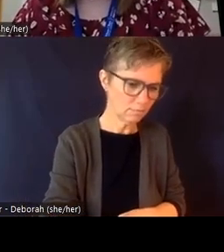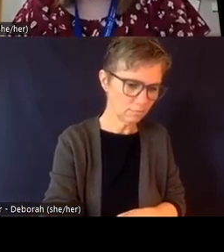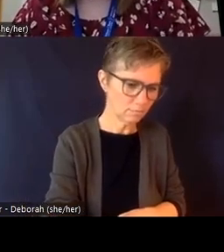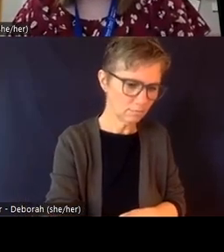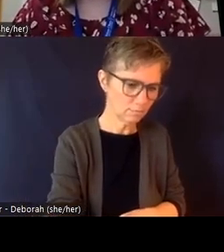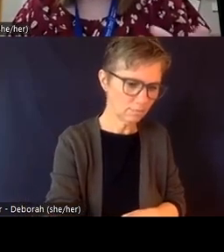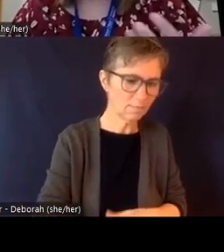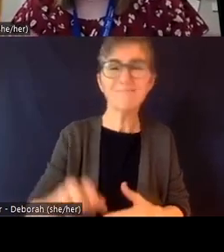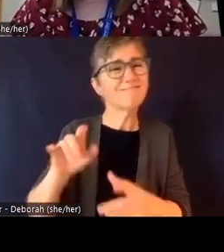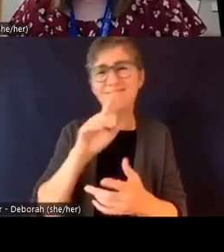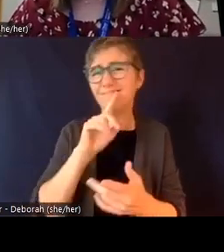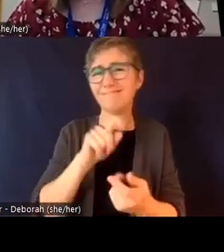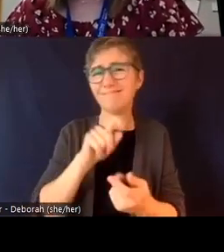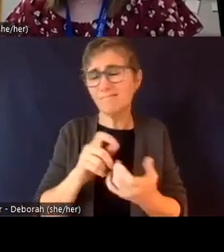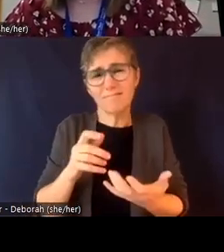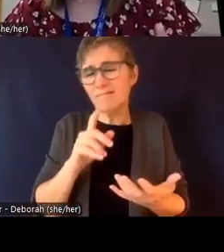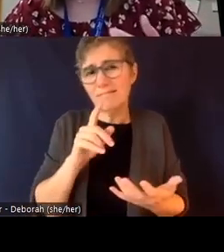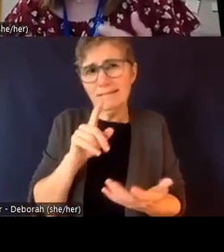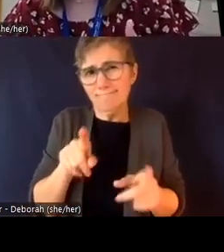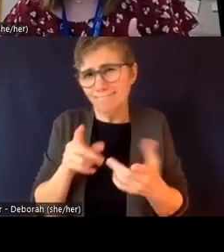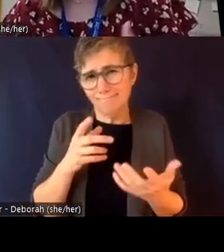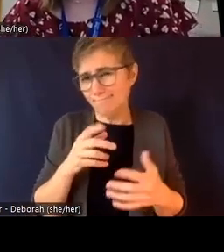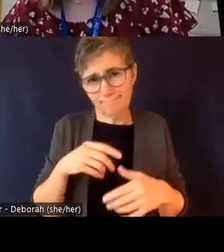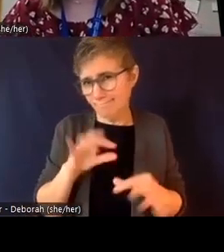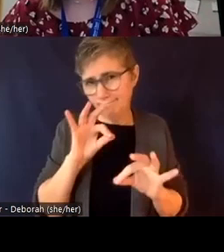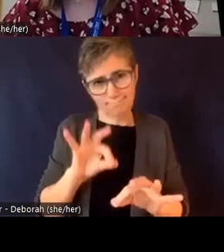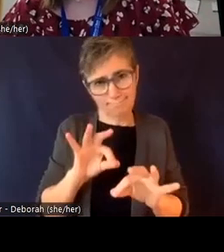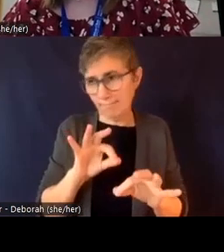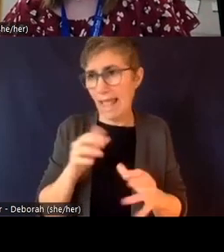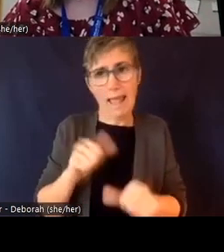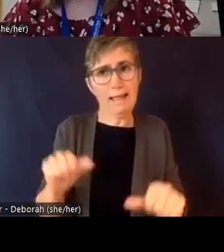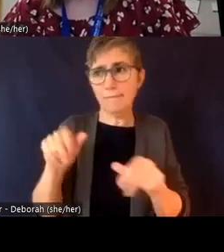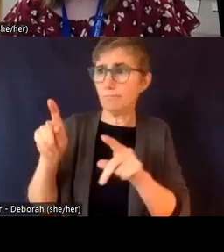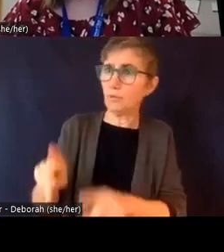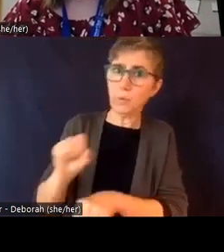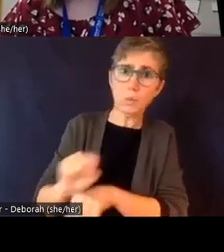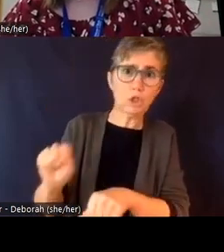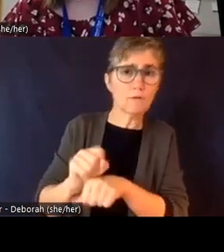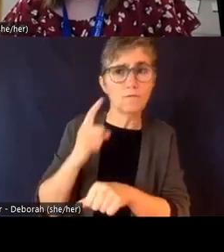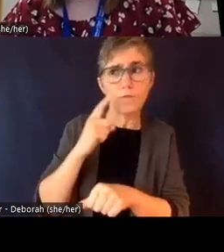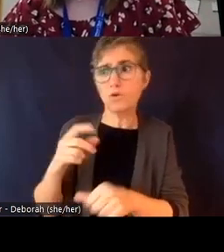in a SMART recovery group or mutual aid group to say something at the beginning, a meeting